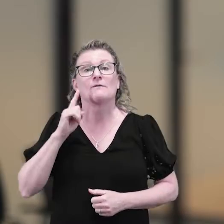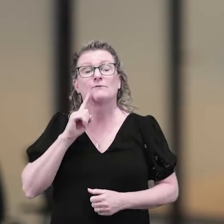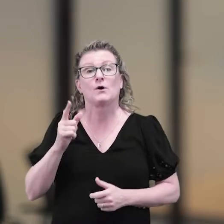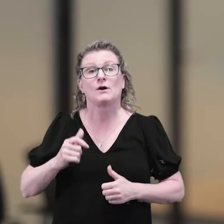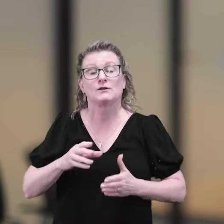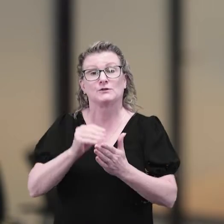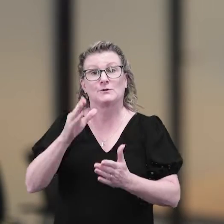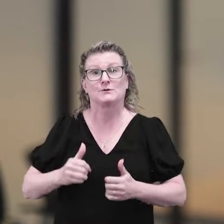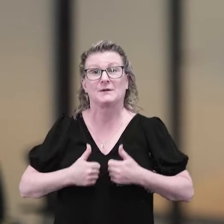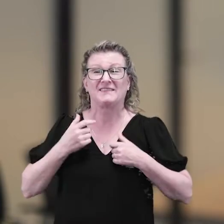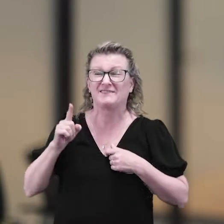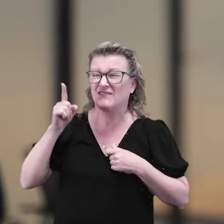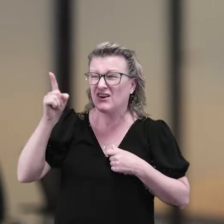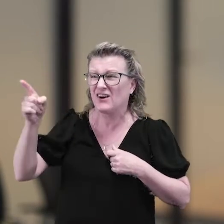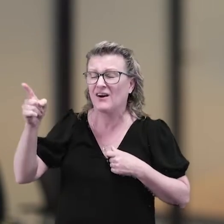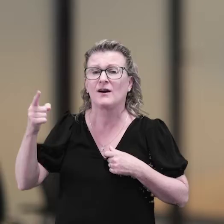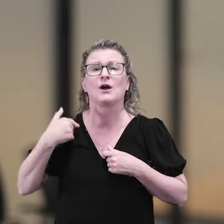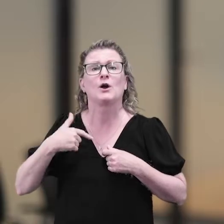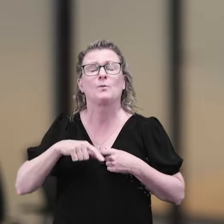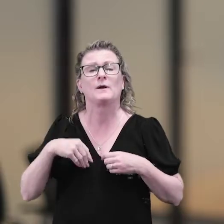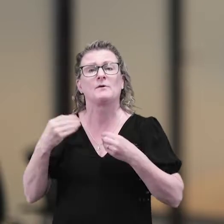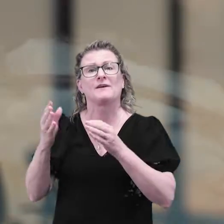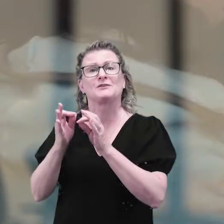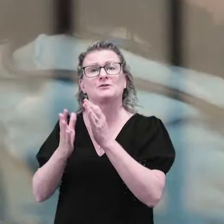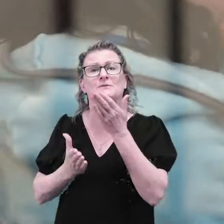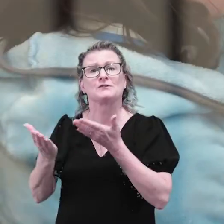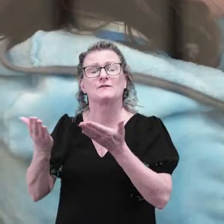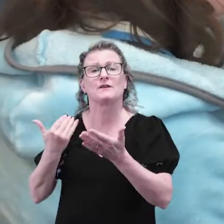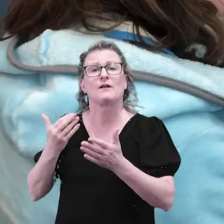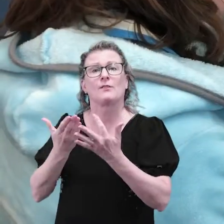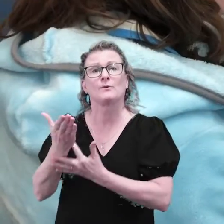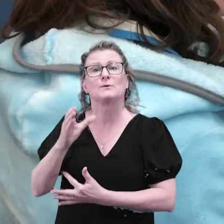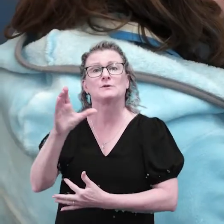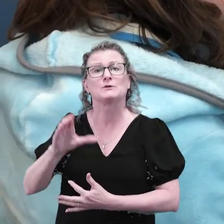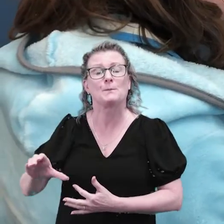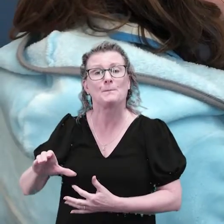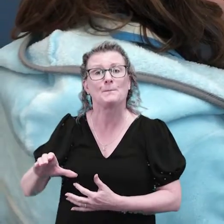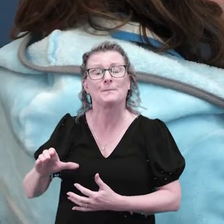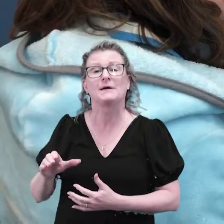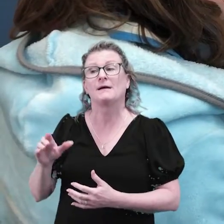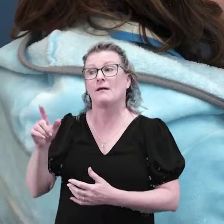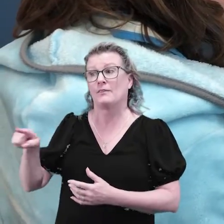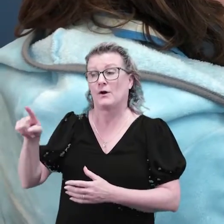For remote students, interpreting services are provided through a zoom platform. These